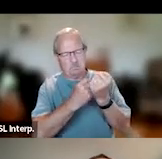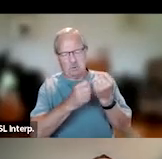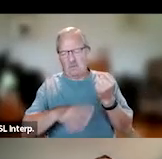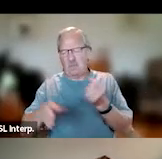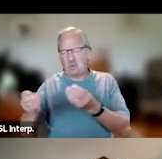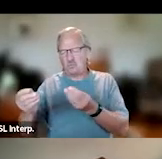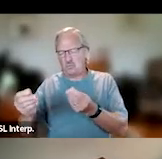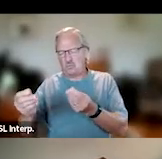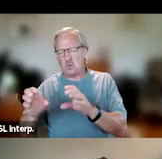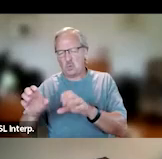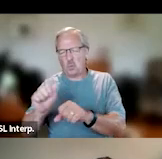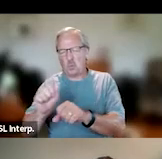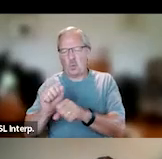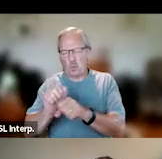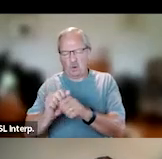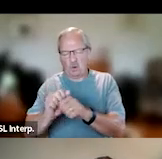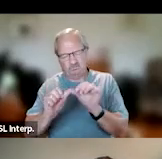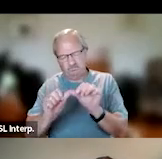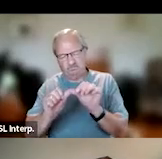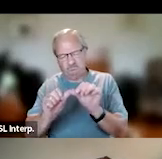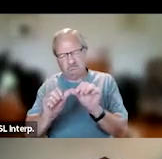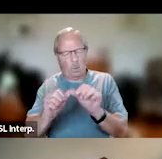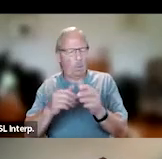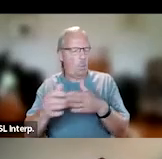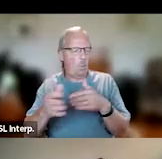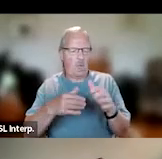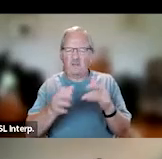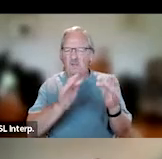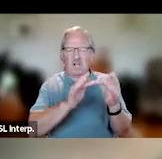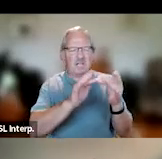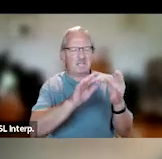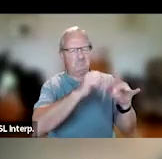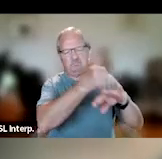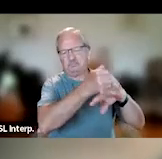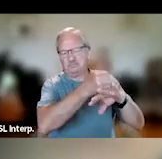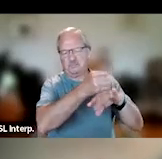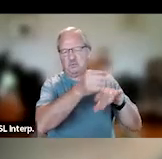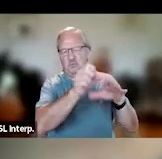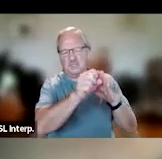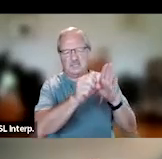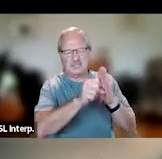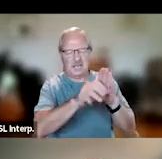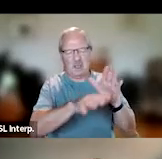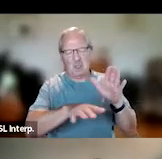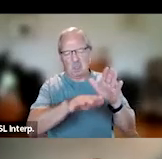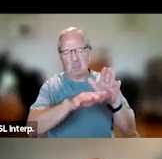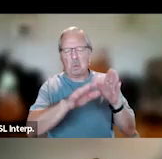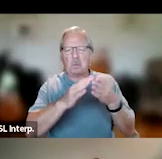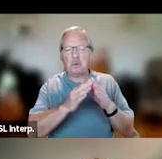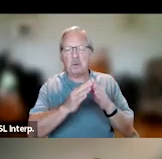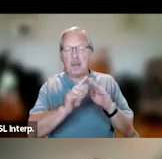and maintaining whatever contacts are already in place in your state and or local communities. However, aside from that,